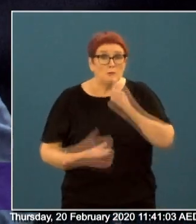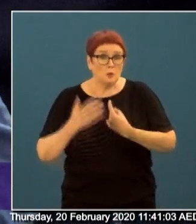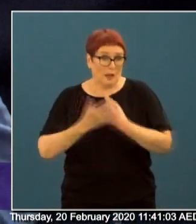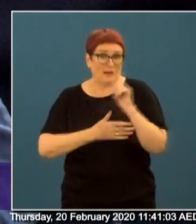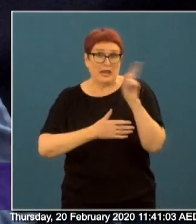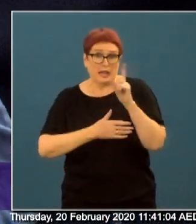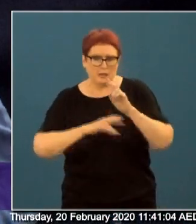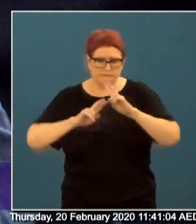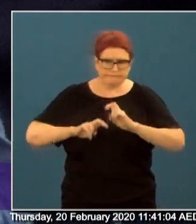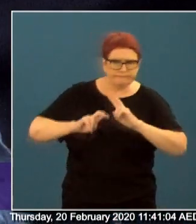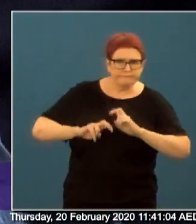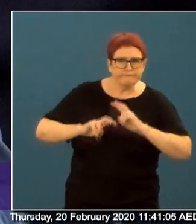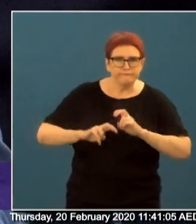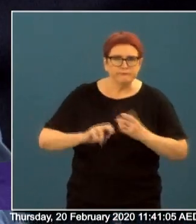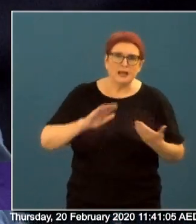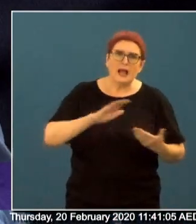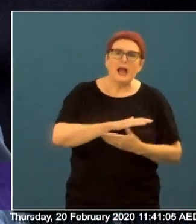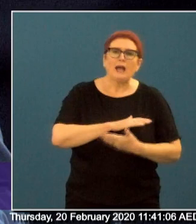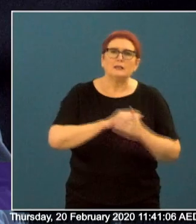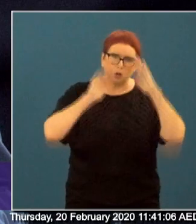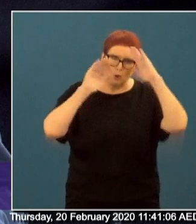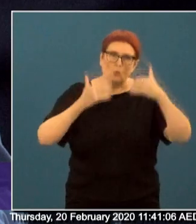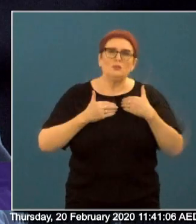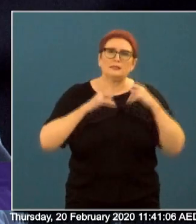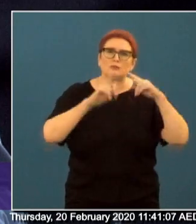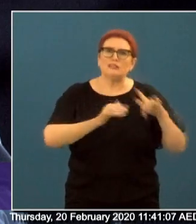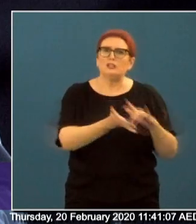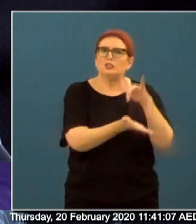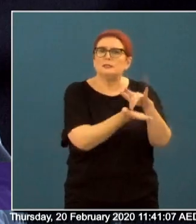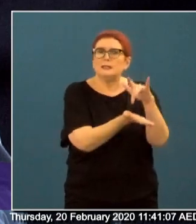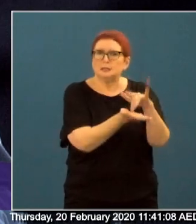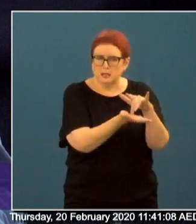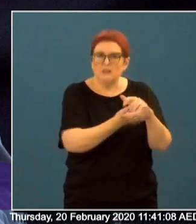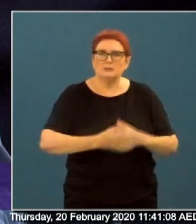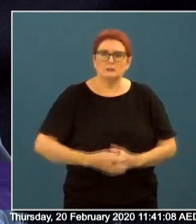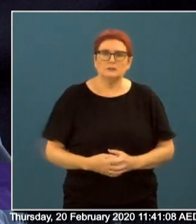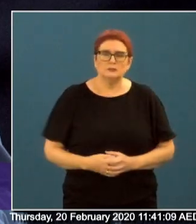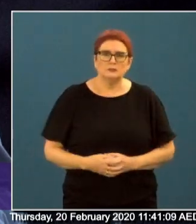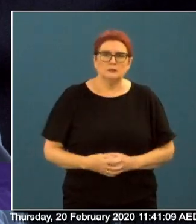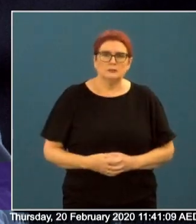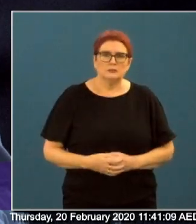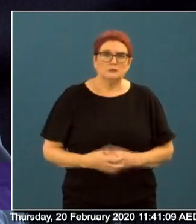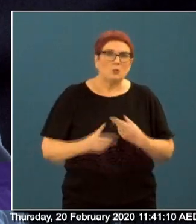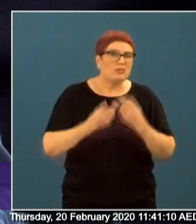sponsored by the Autism Cooperative Research Centre, through various academic departments.